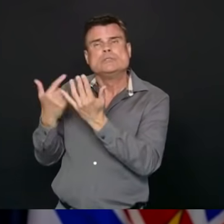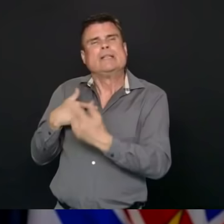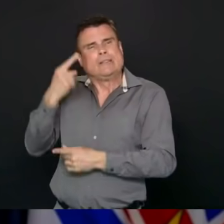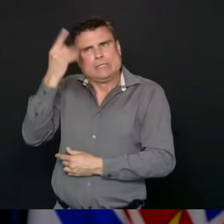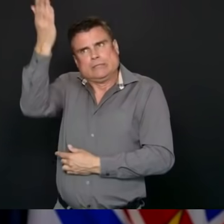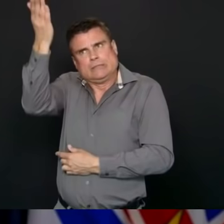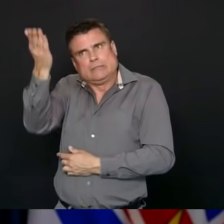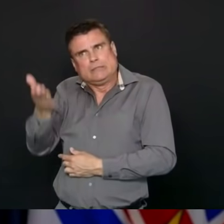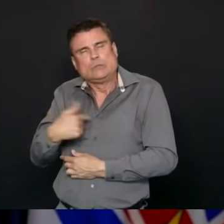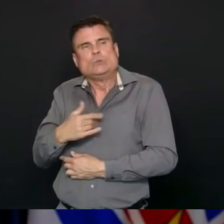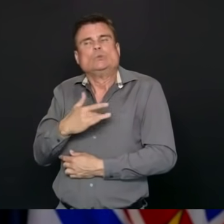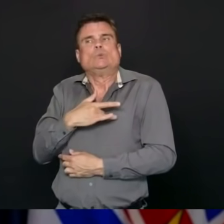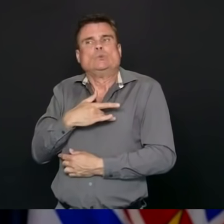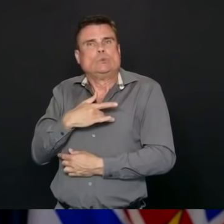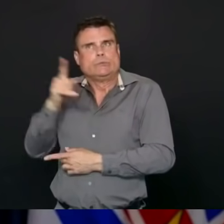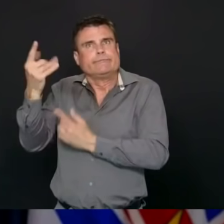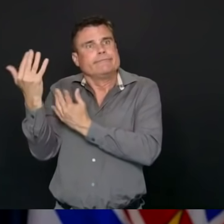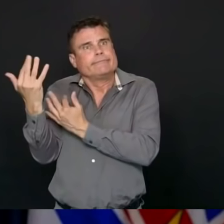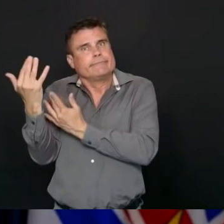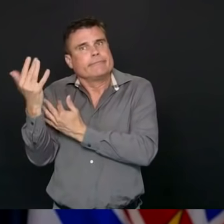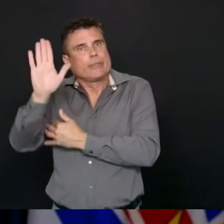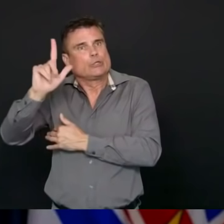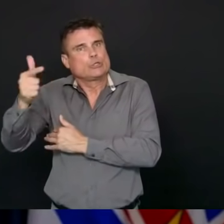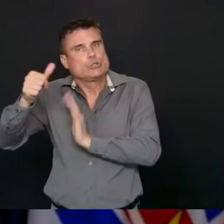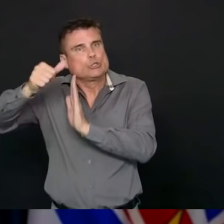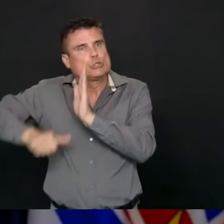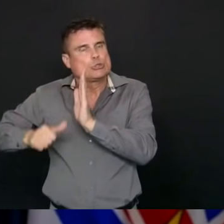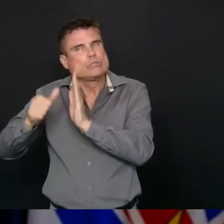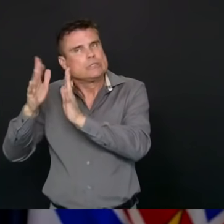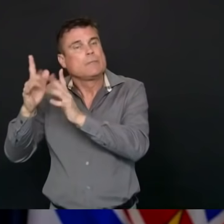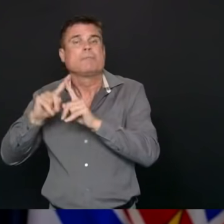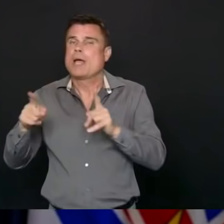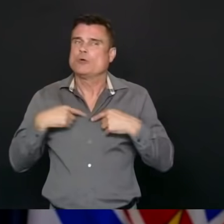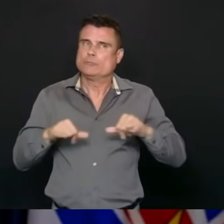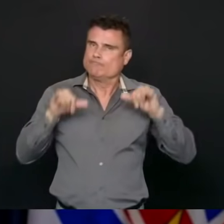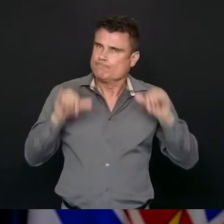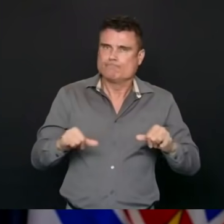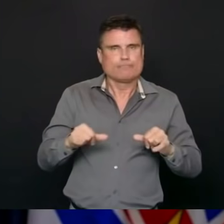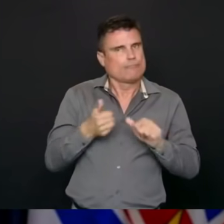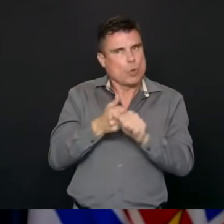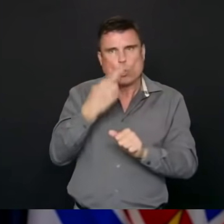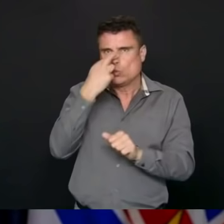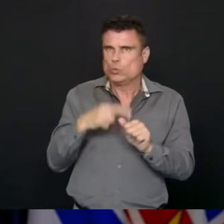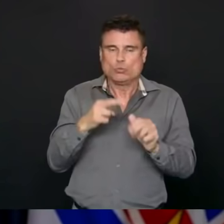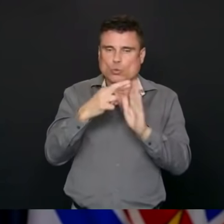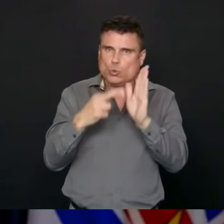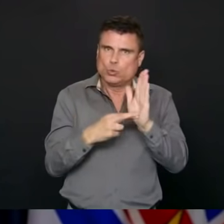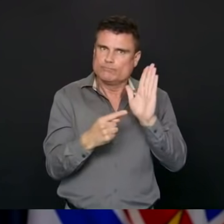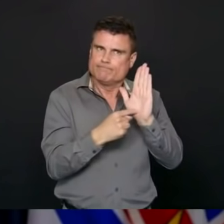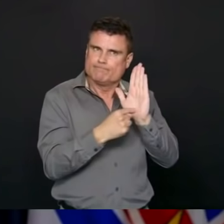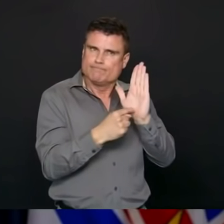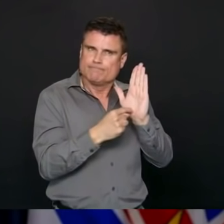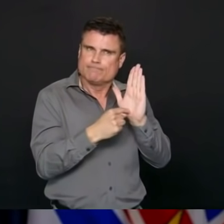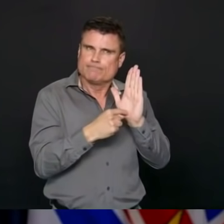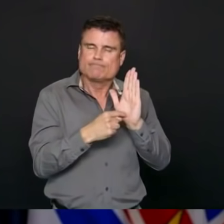performed remarkably in this period, we need to stay 100% all in now as we work together to develop the plans to